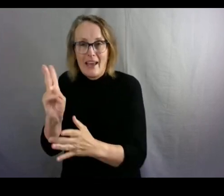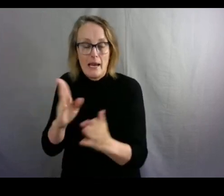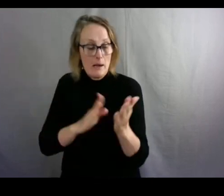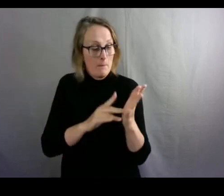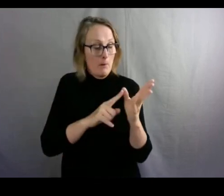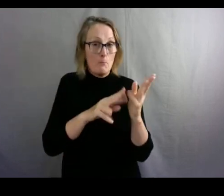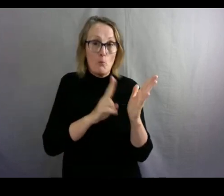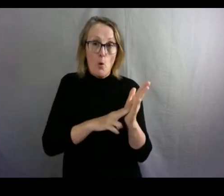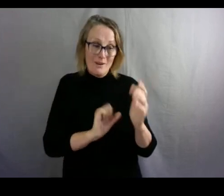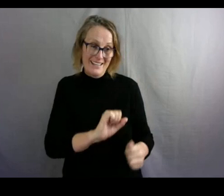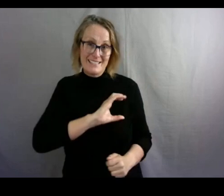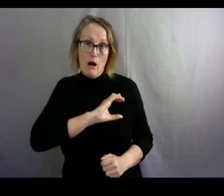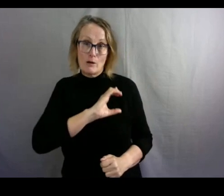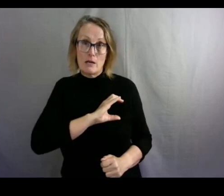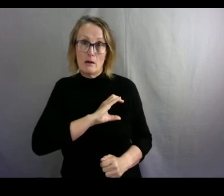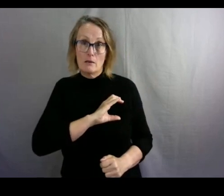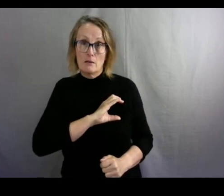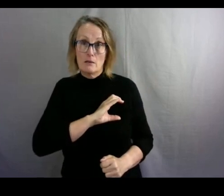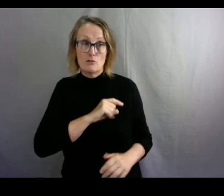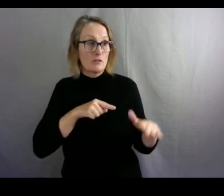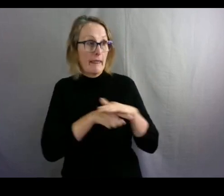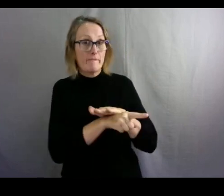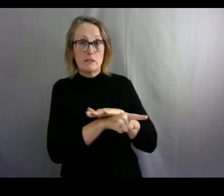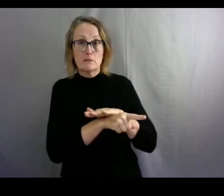simply leaves and cuts off contact altogether.